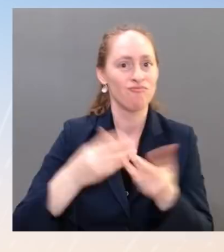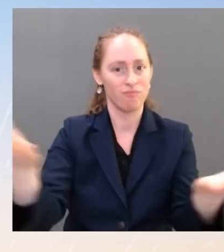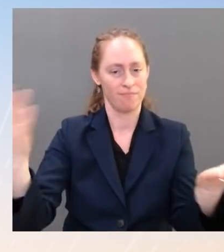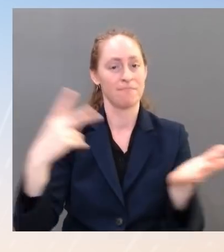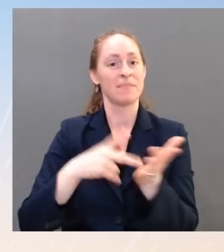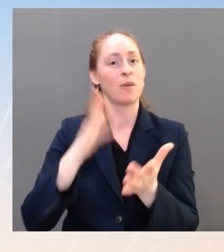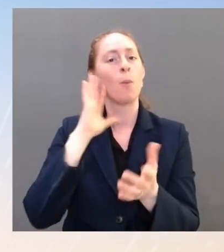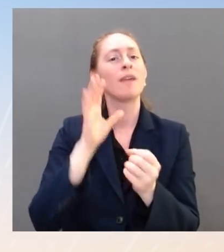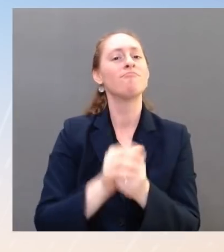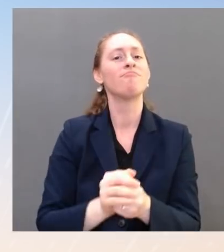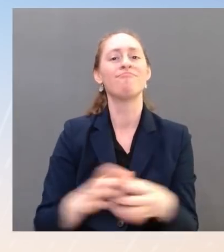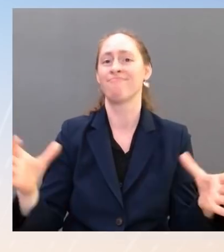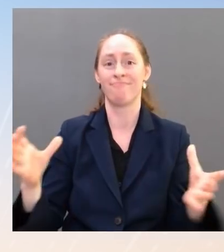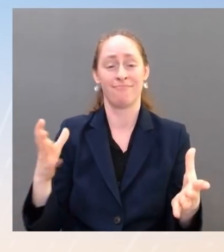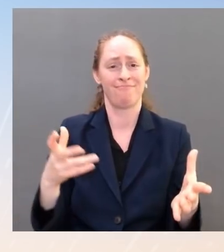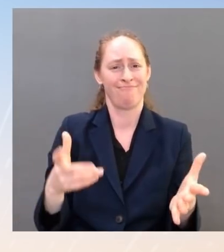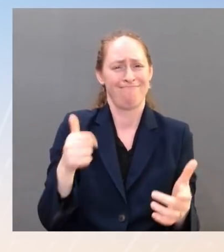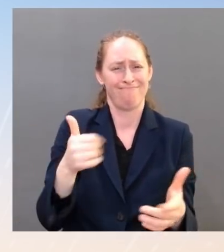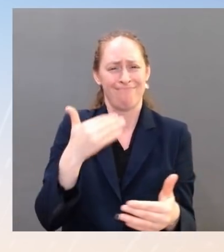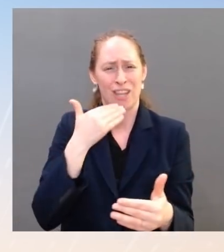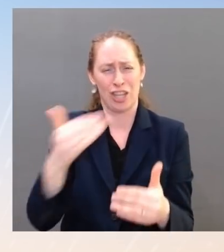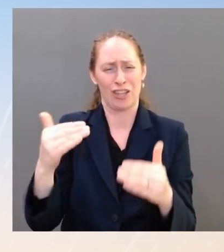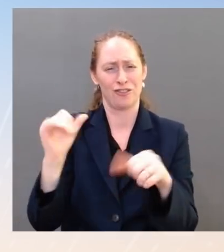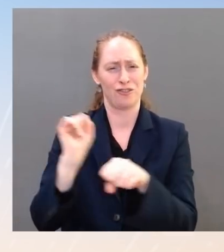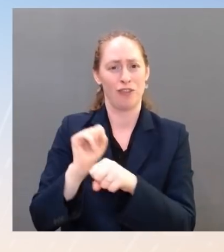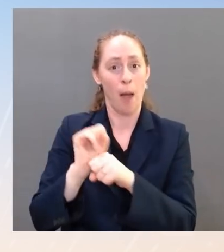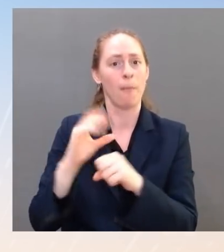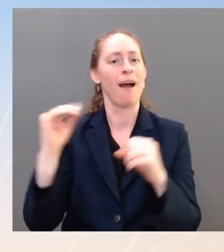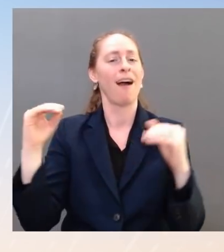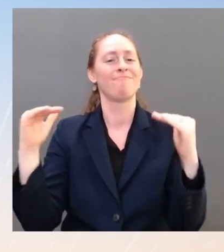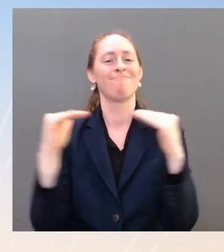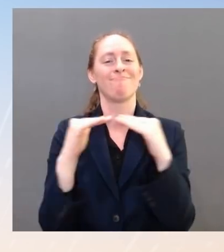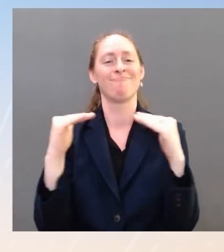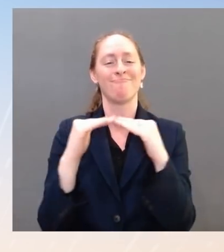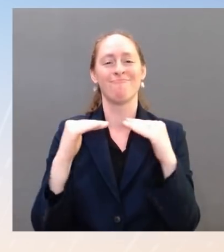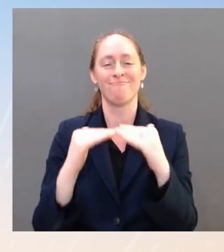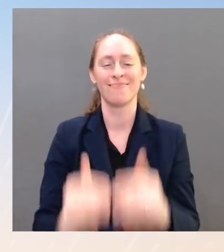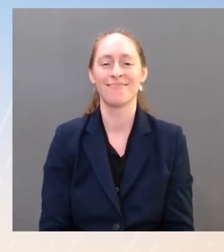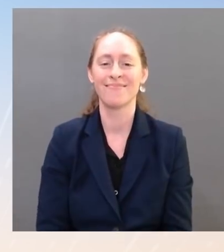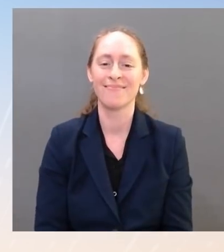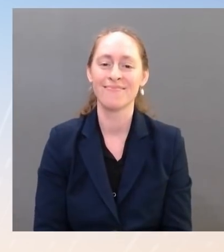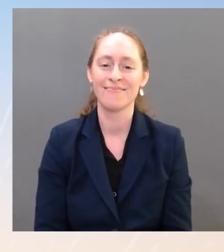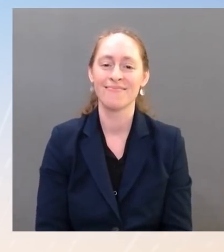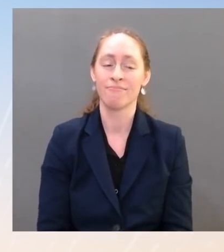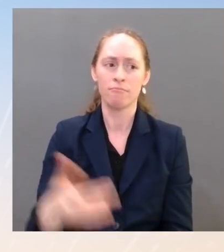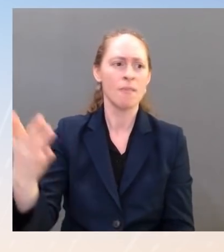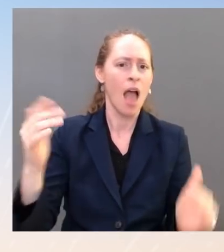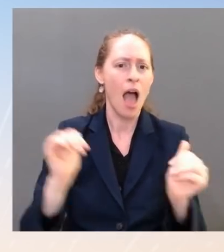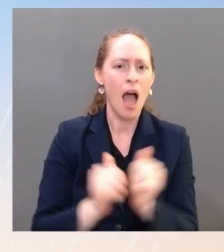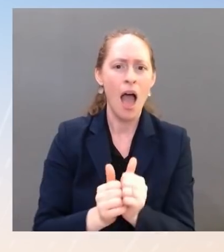to make sure that we're doing just that. Good jobs start with middle class wages and benefits like health care, child care,